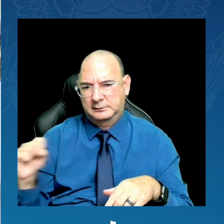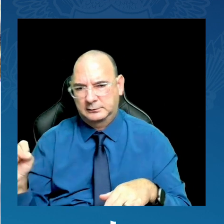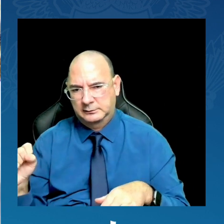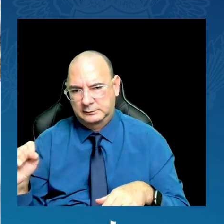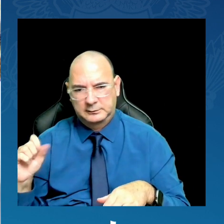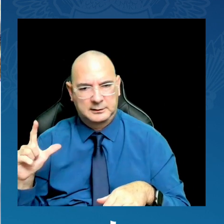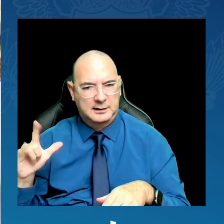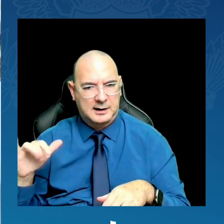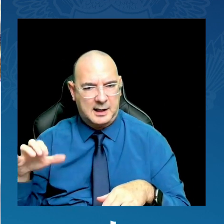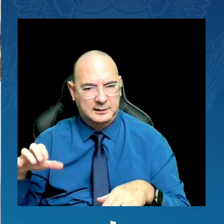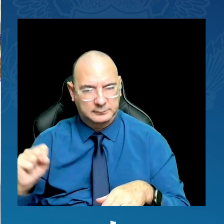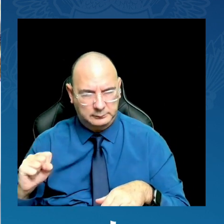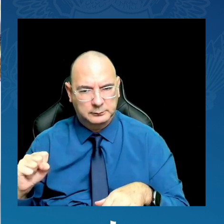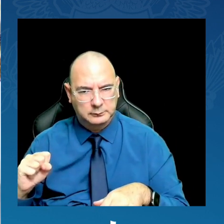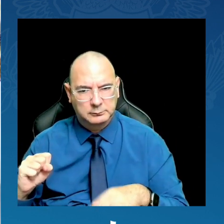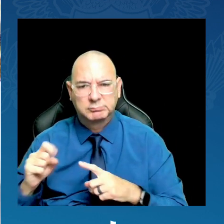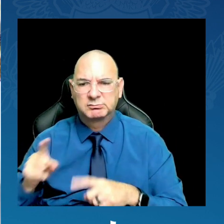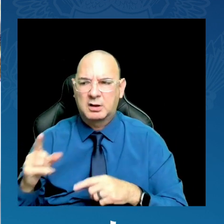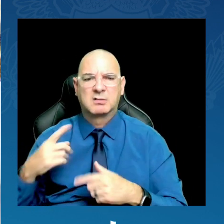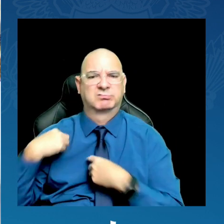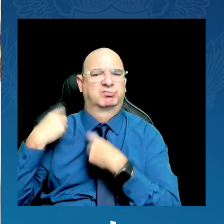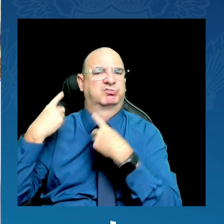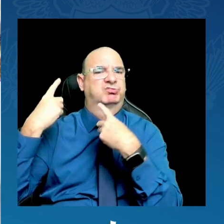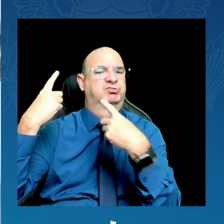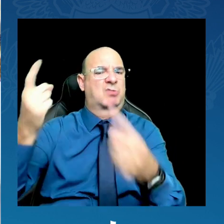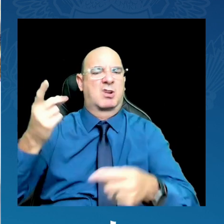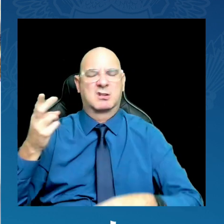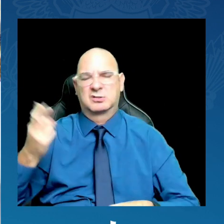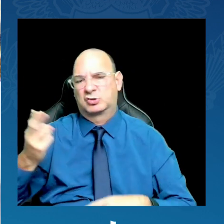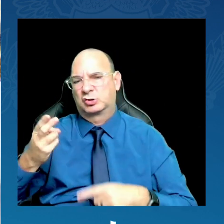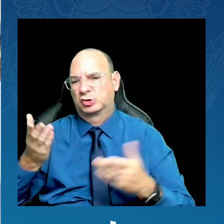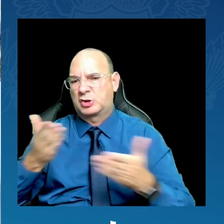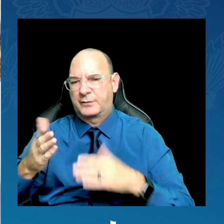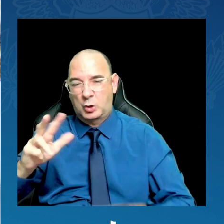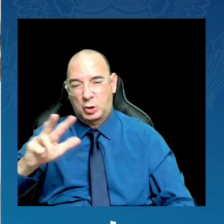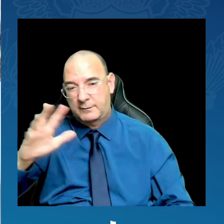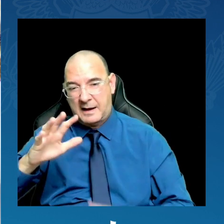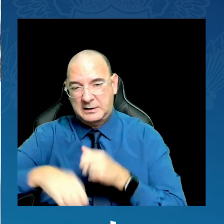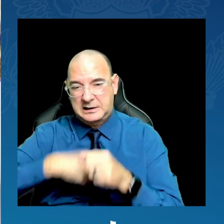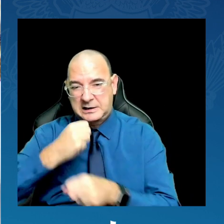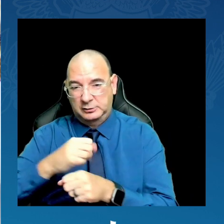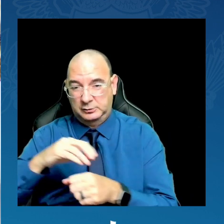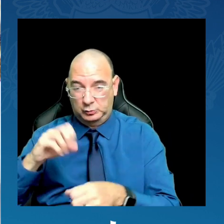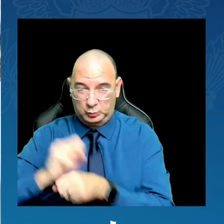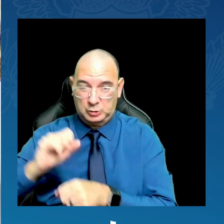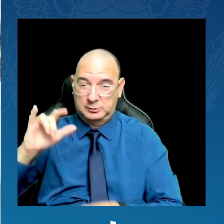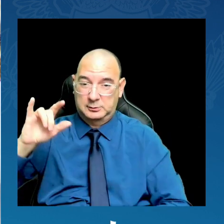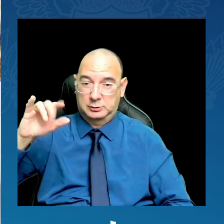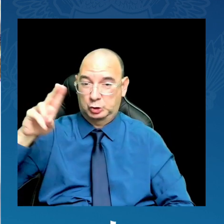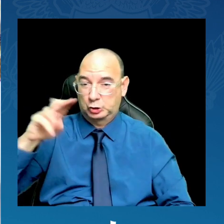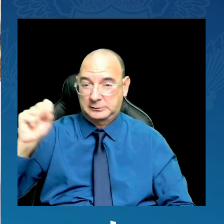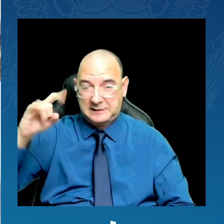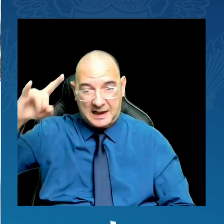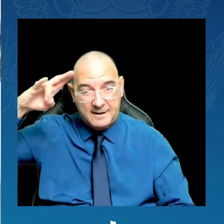including 35 years of service in the United States Air Force and leading the NASA advisory council.